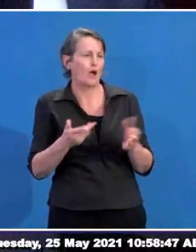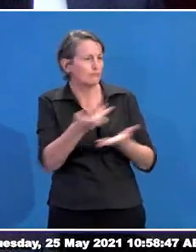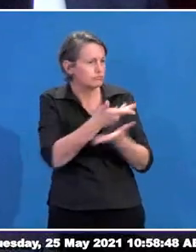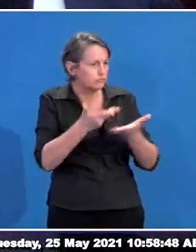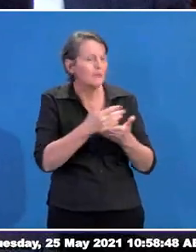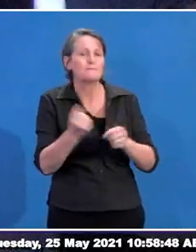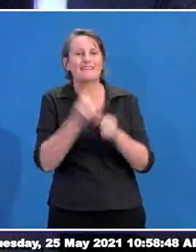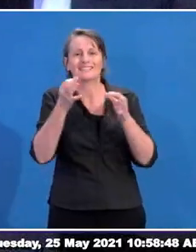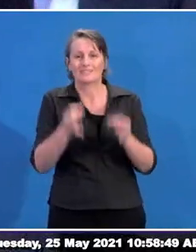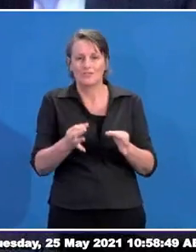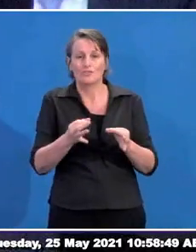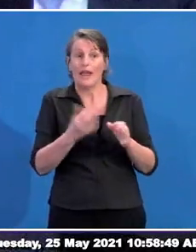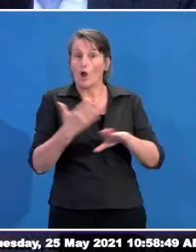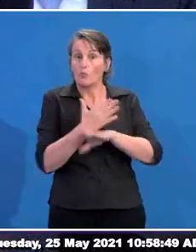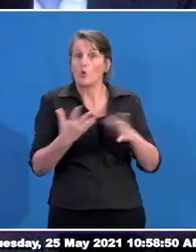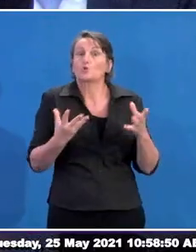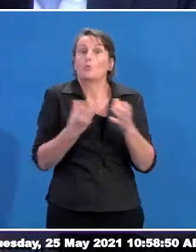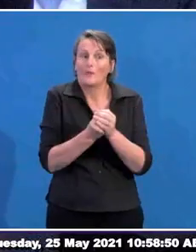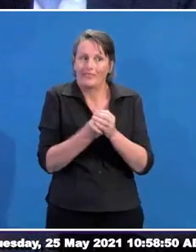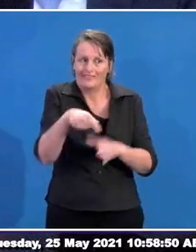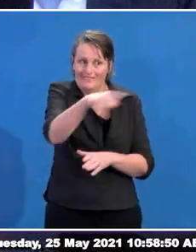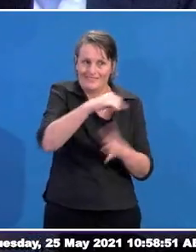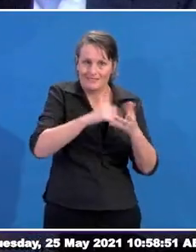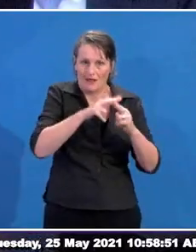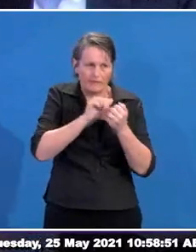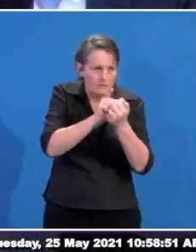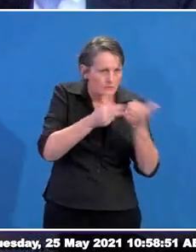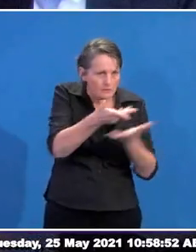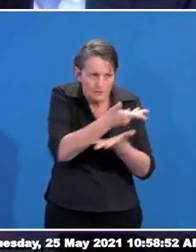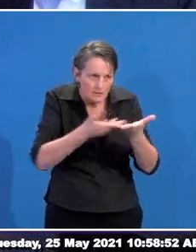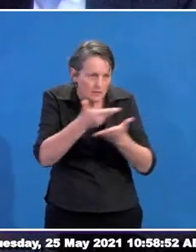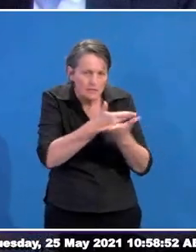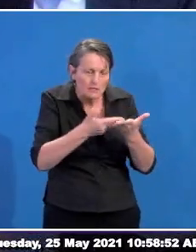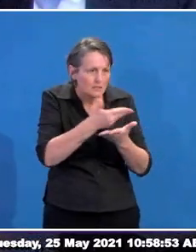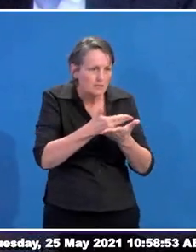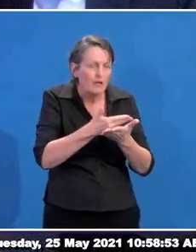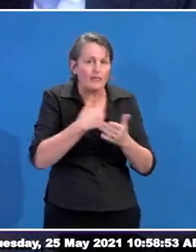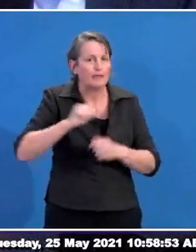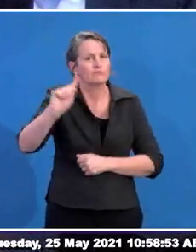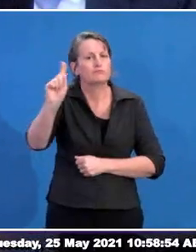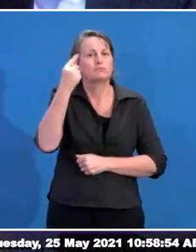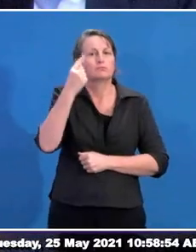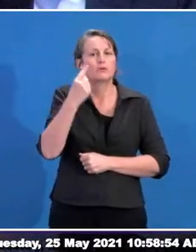collaboratively with these beautiful people, that they got an extra person overnight to watch her.